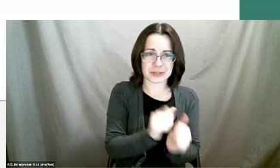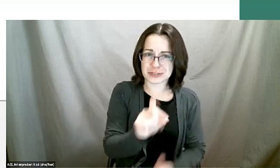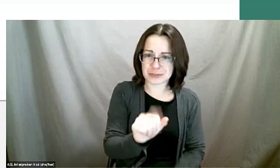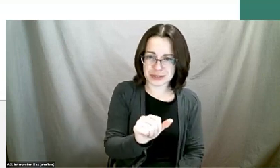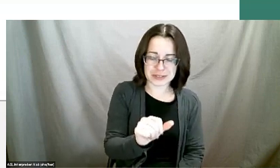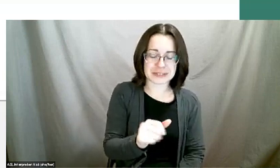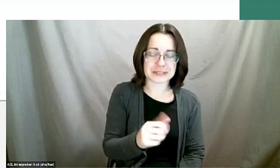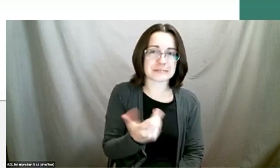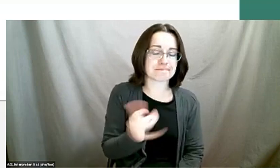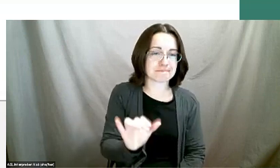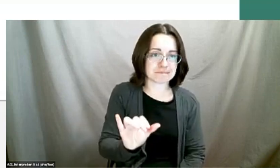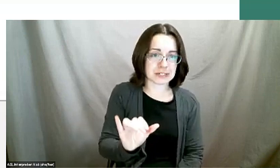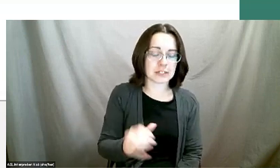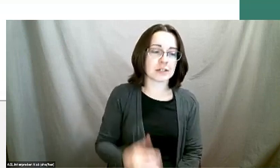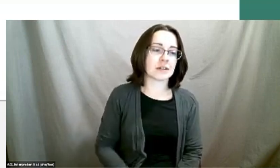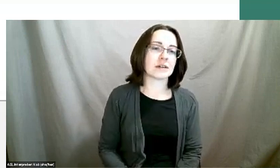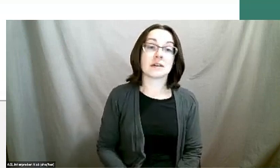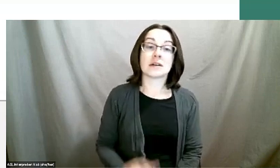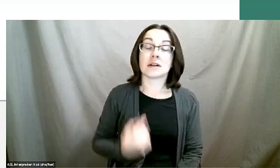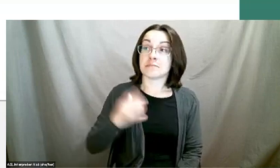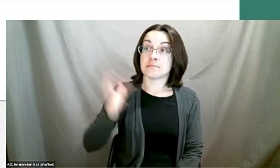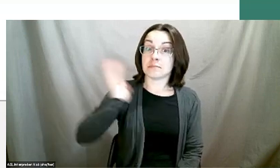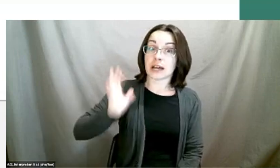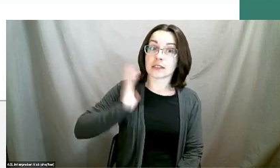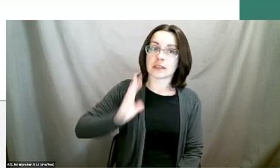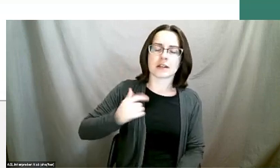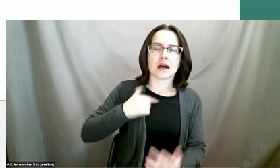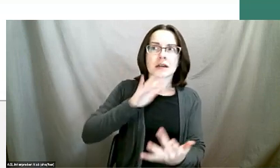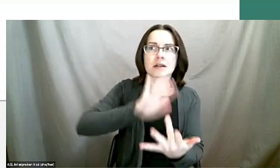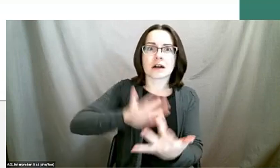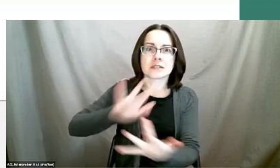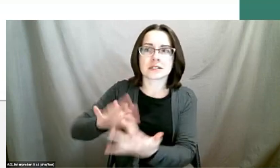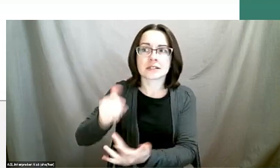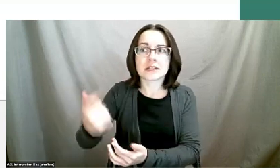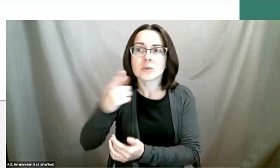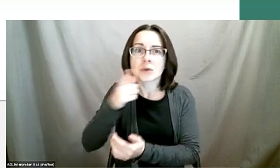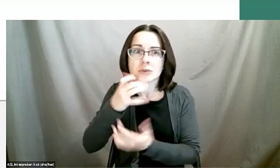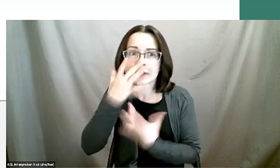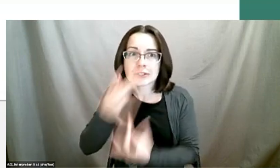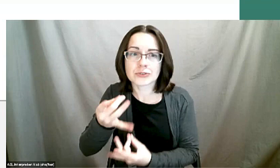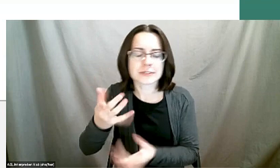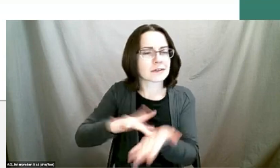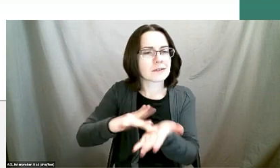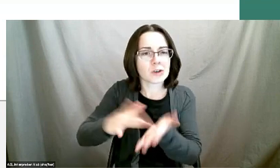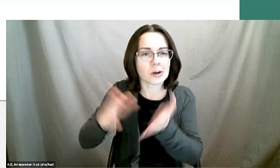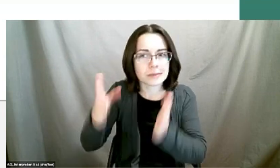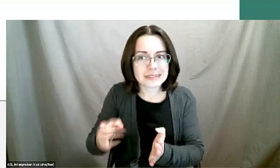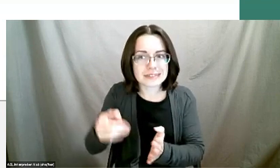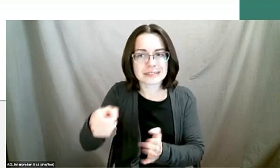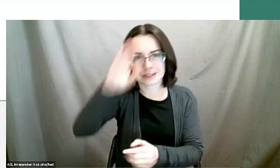out to anyone I met who had an interest. I met a pharmacist who had a son with disabilities and he was